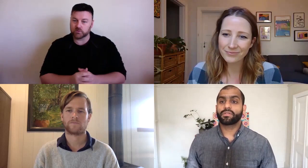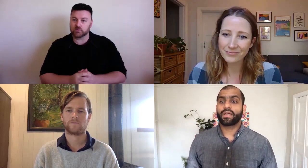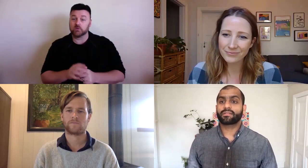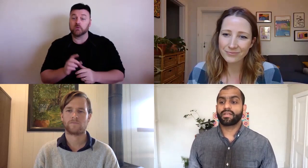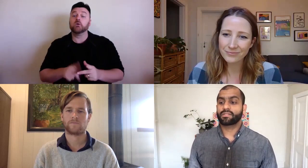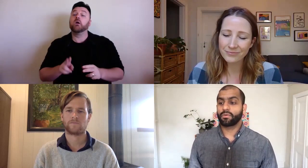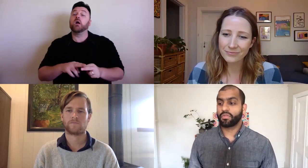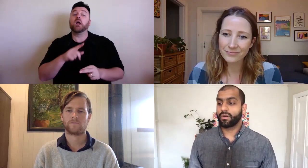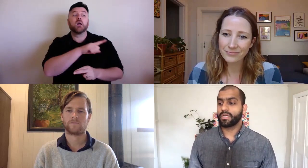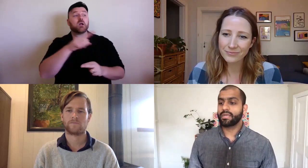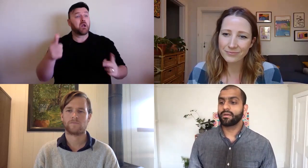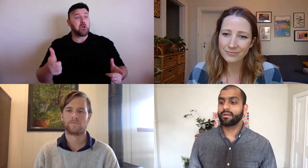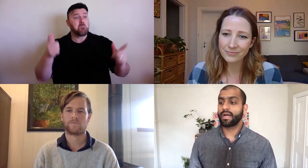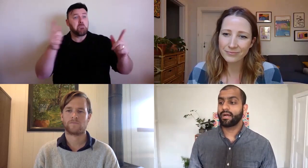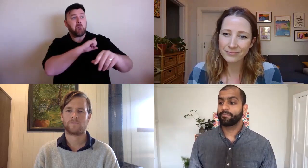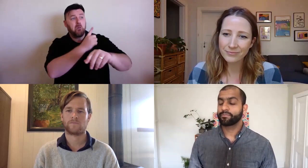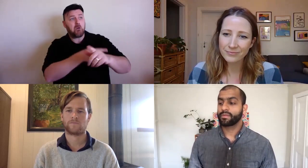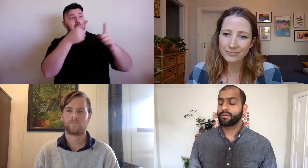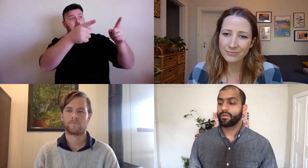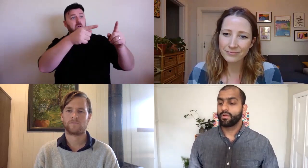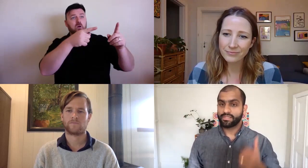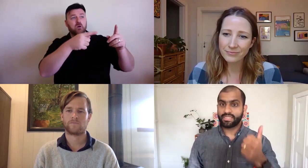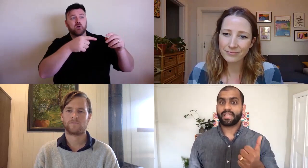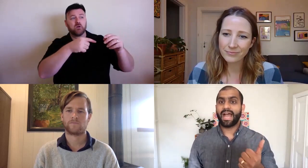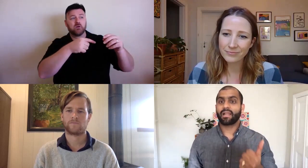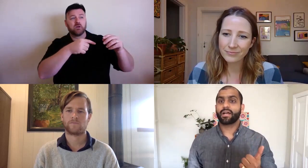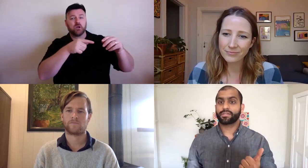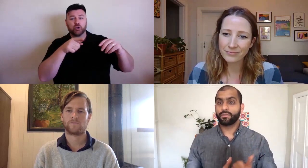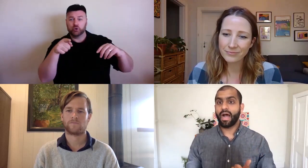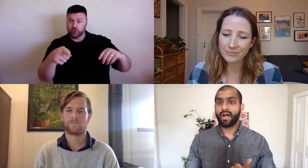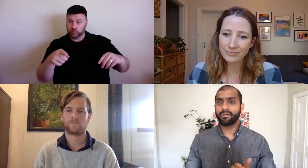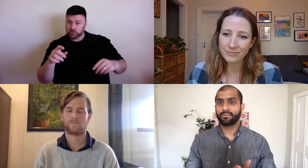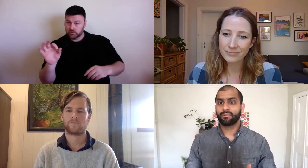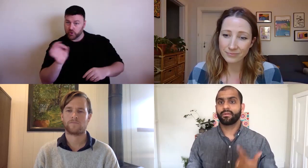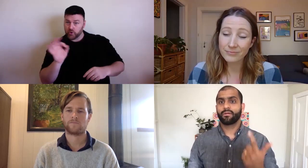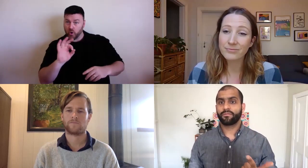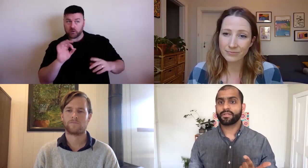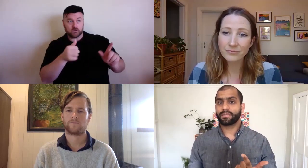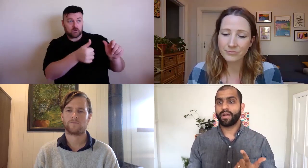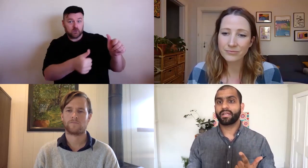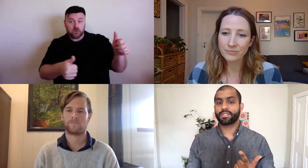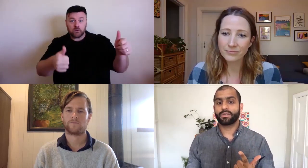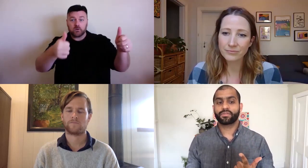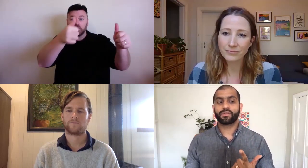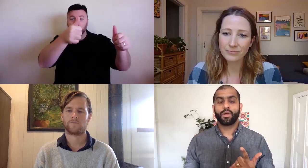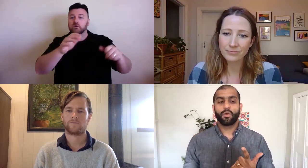who exercise authorities, seek allies who are, foster partnerships